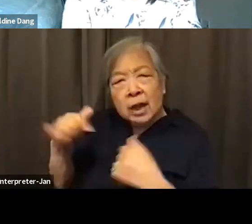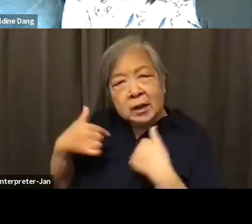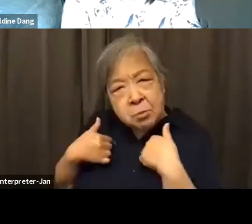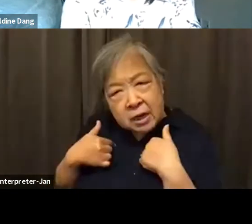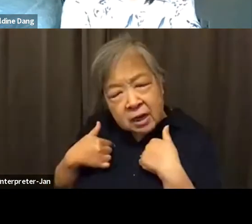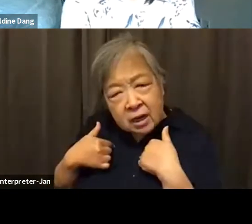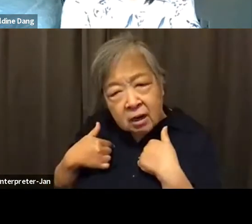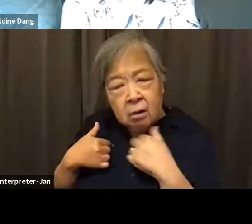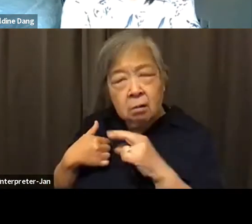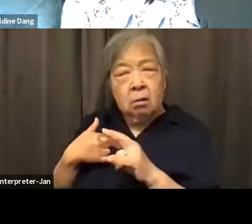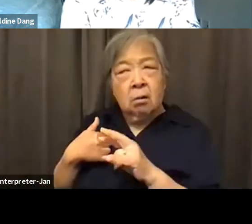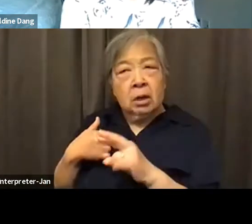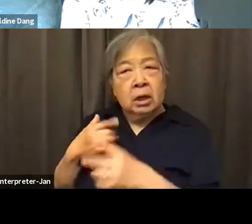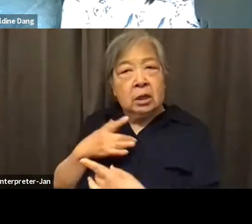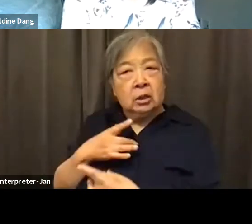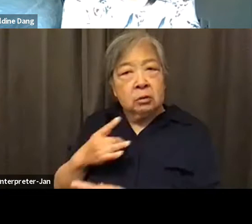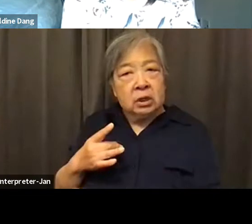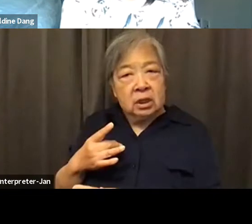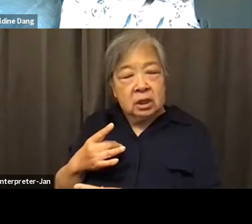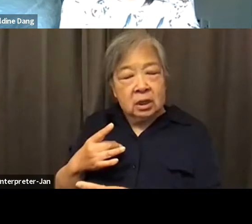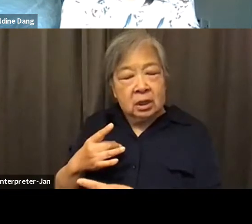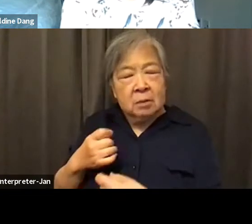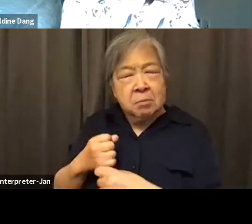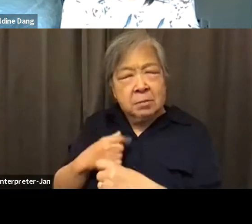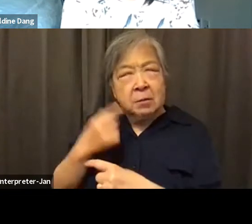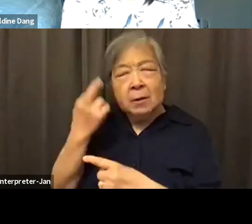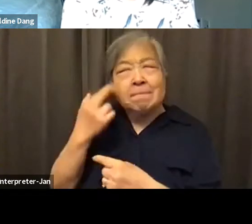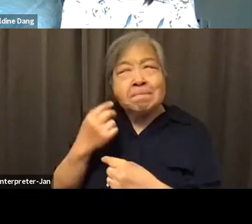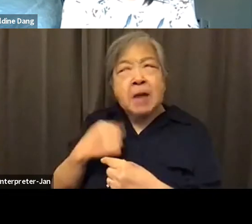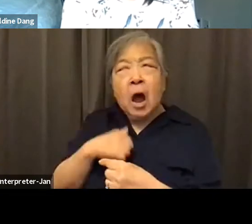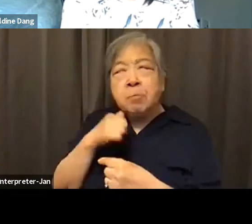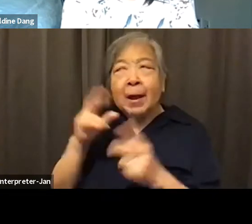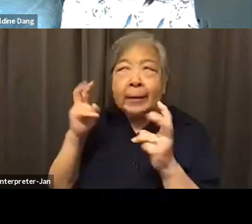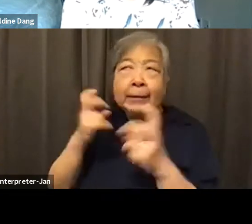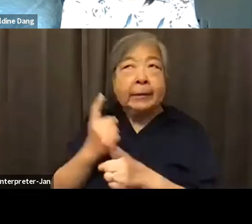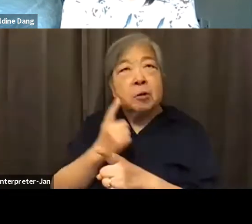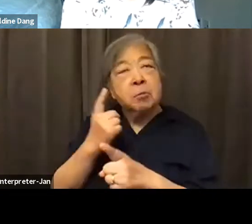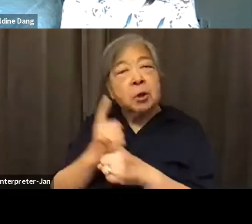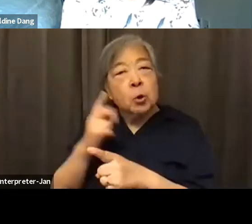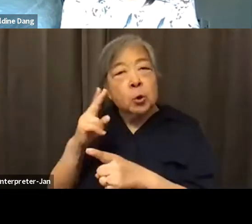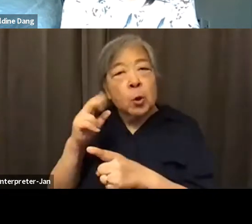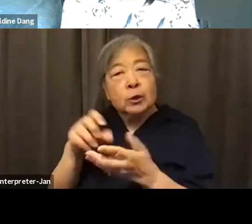it made me realize that I am not the typical U.S. student that is going to Buenos Aires.